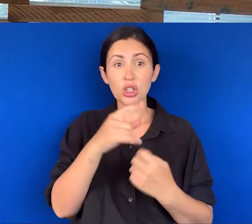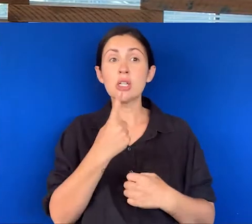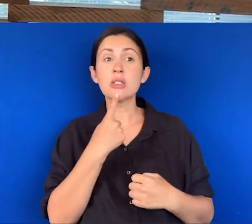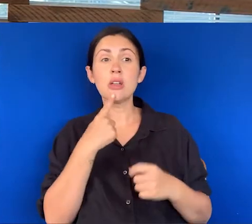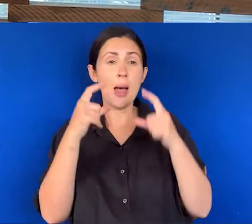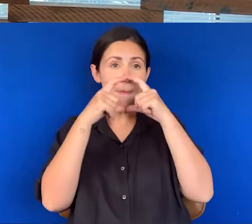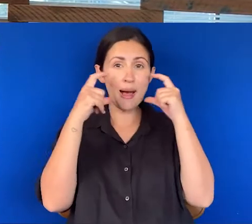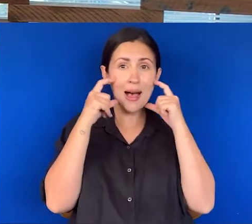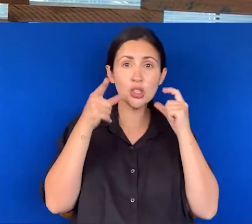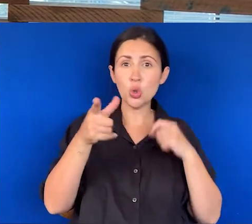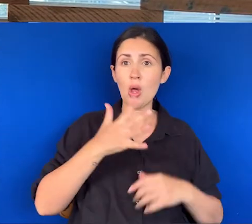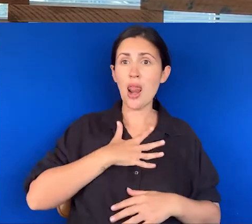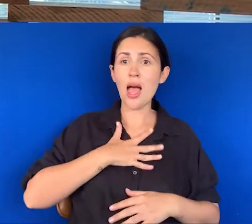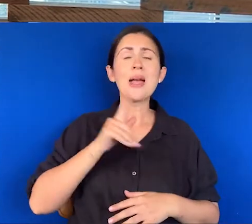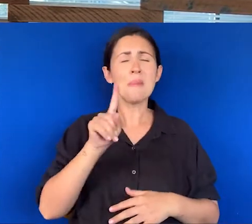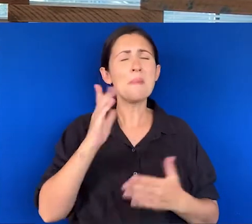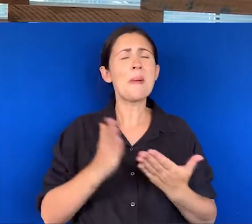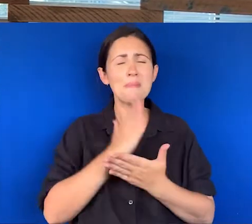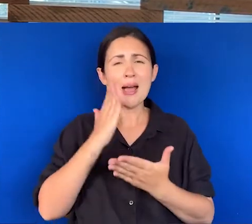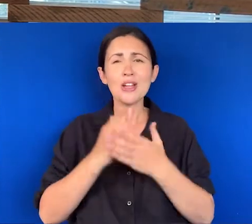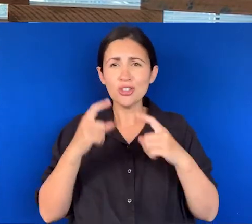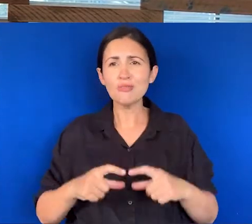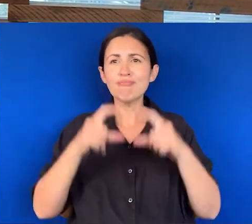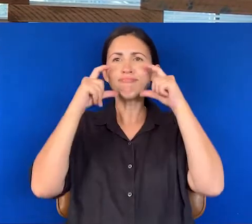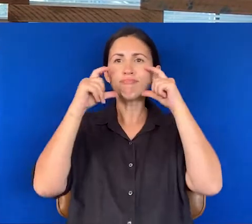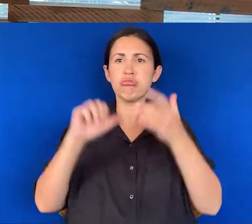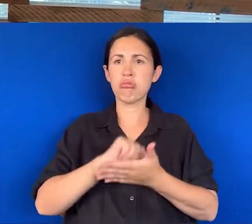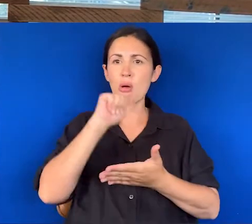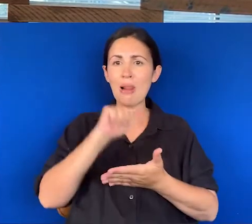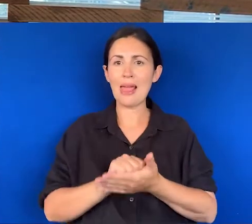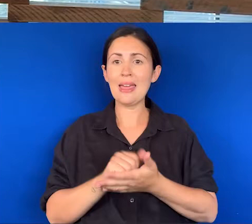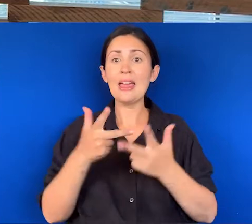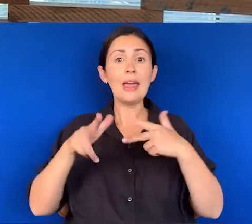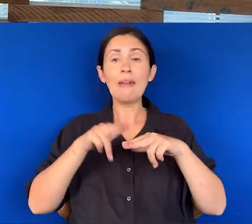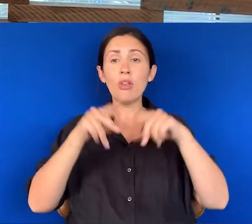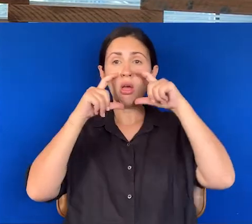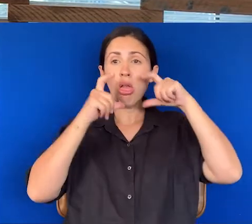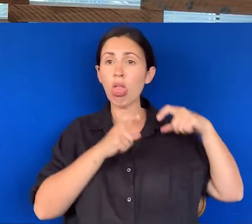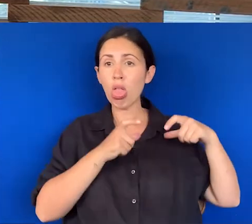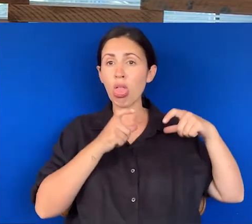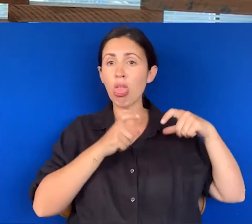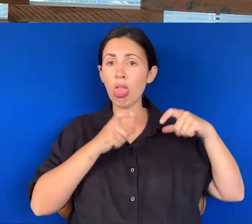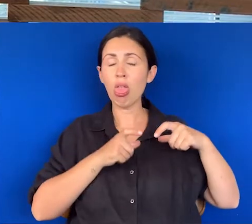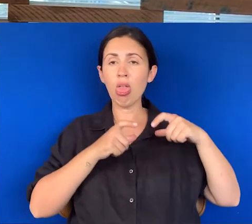but it must be worn properly, as I say. Doesn't work if it's on your elbow, or hanging off your ear.